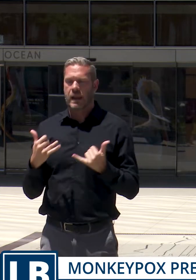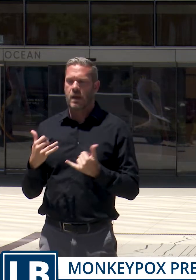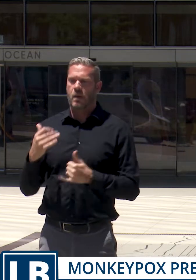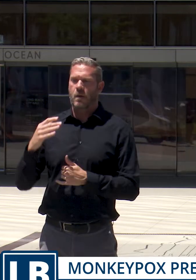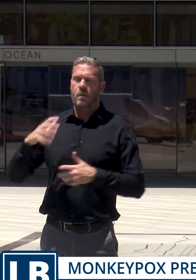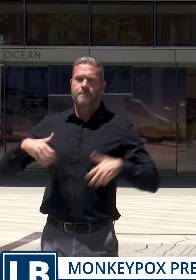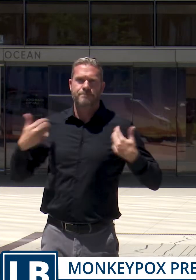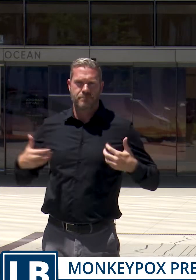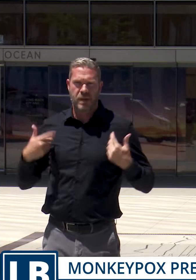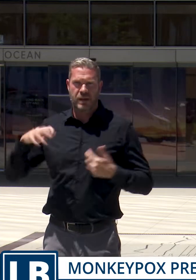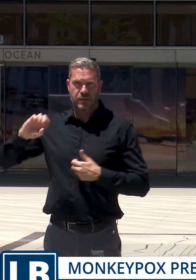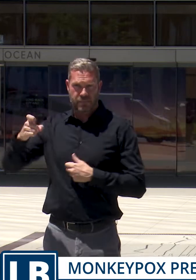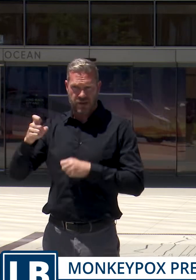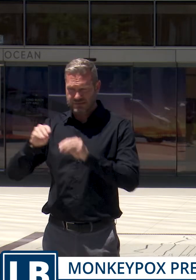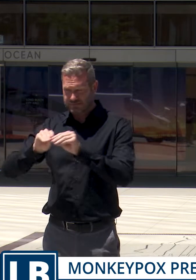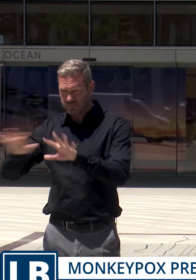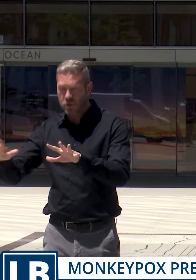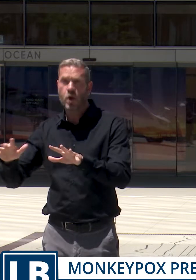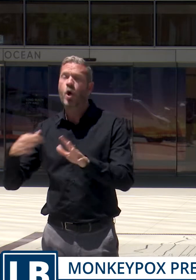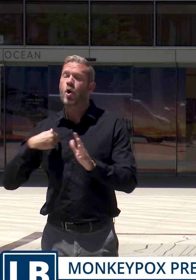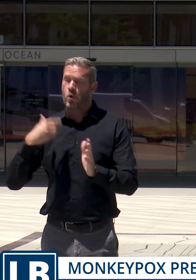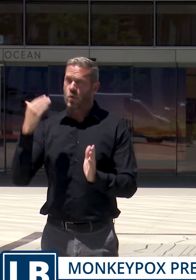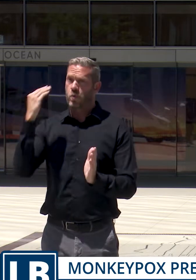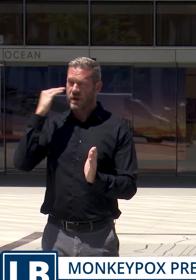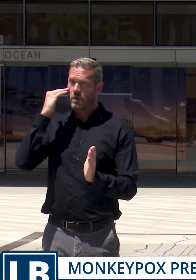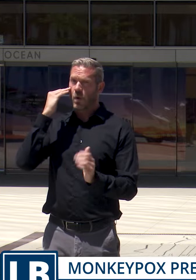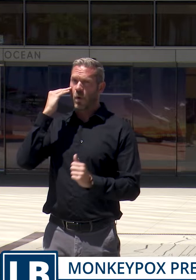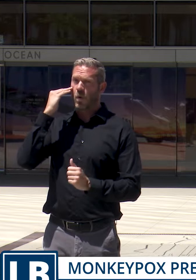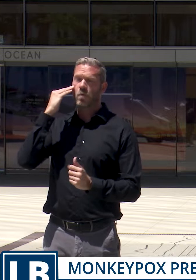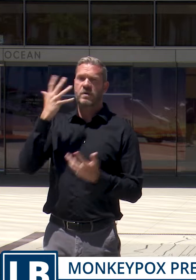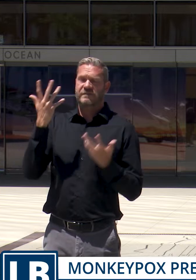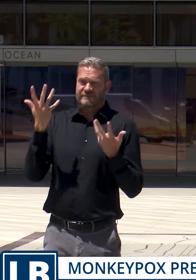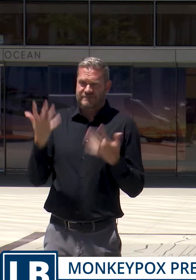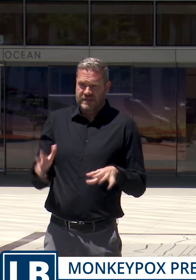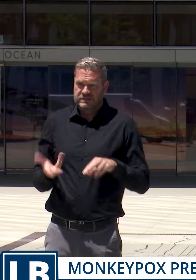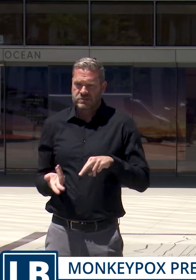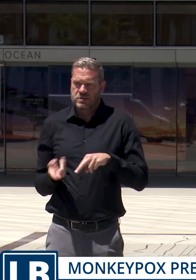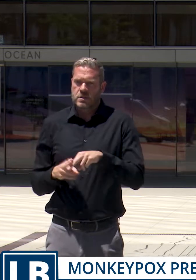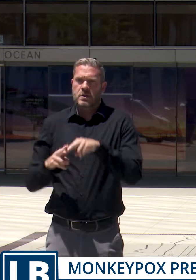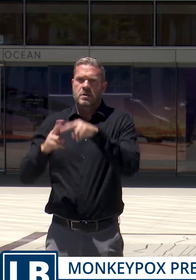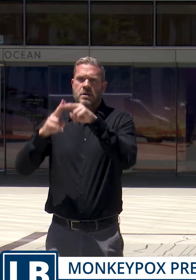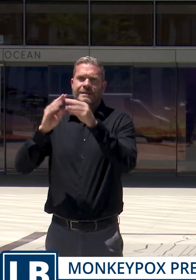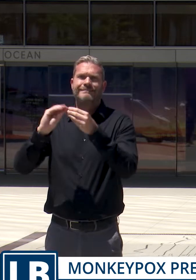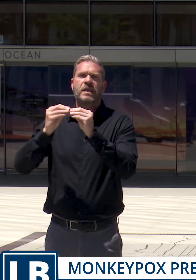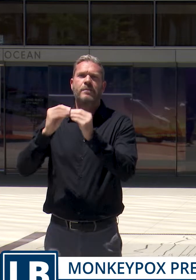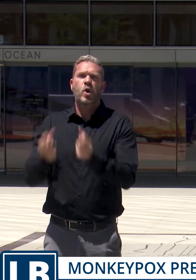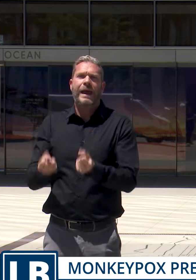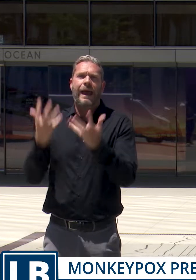increasing rapidly not just here in long beach but also across l.a county and across the country